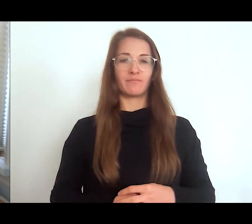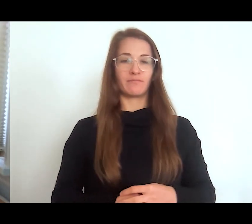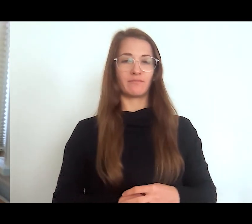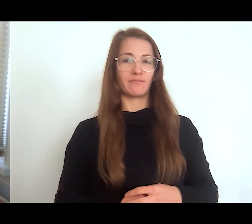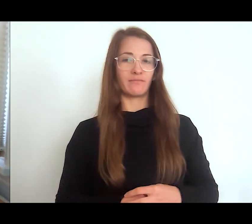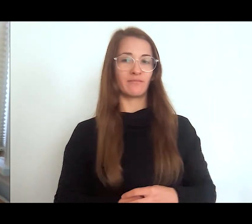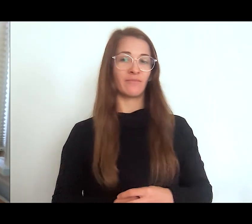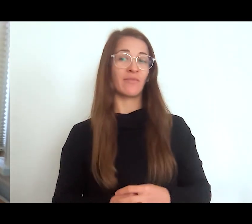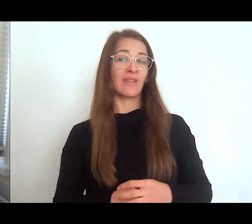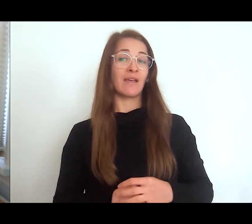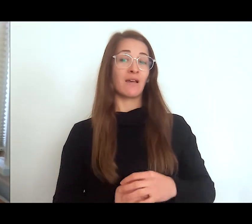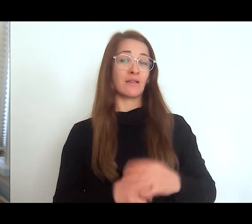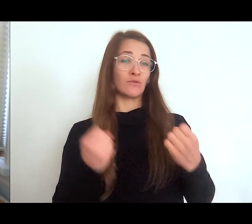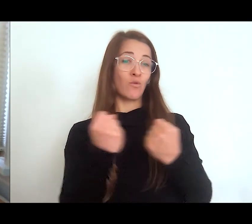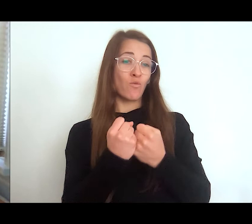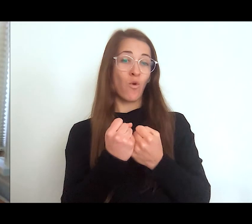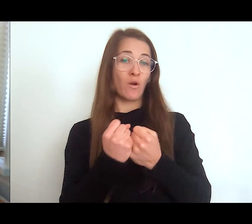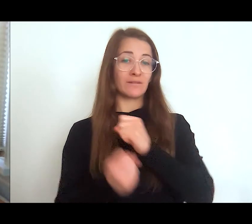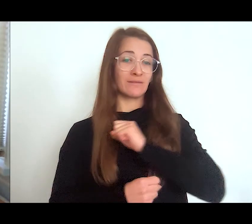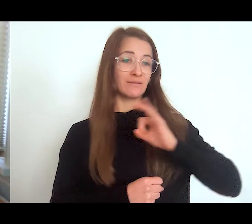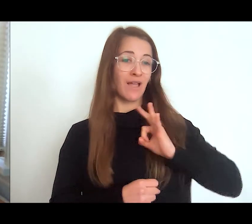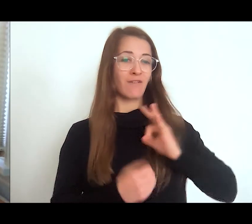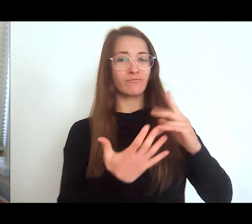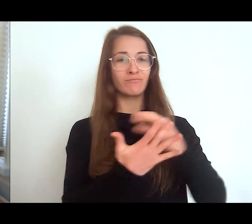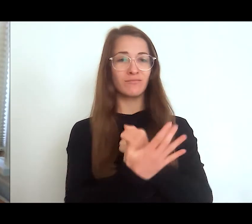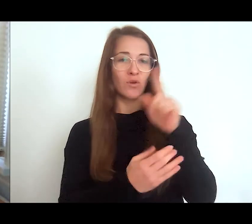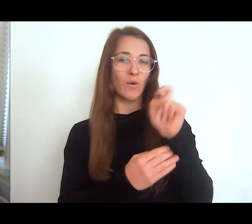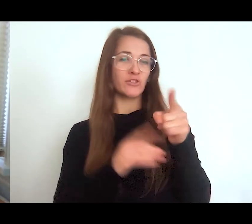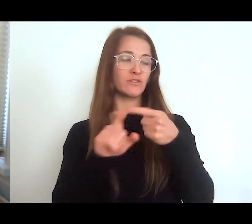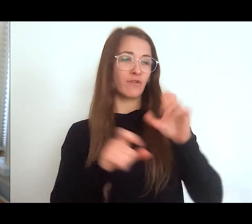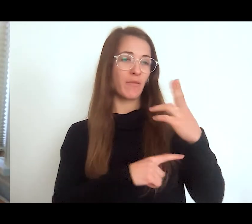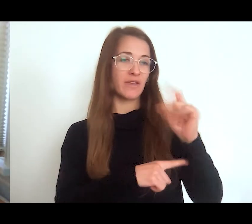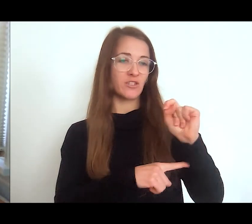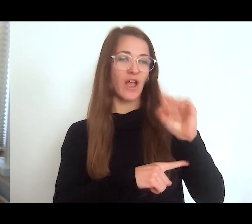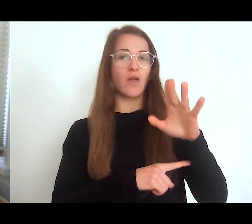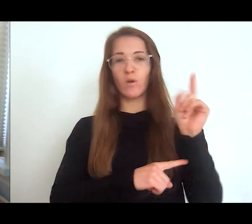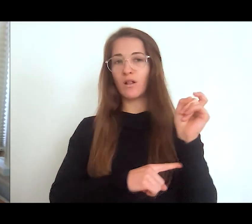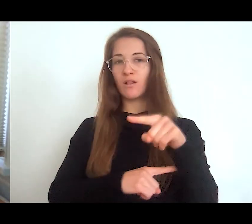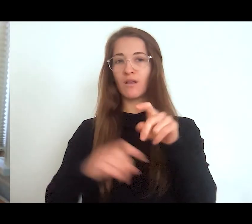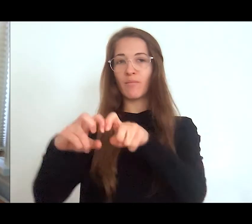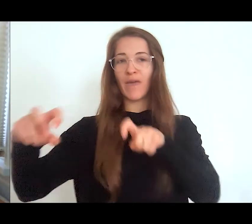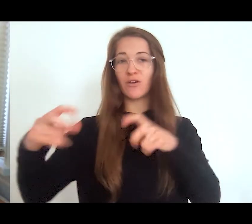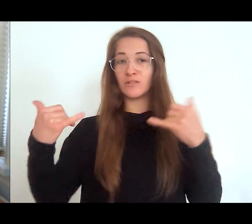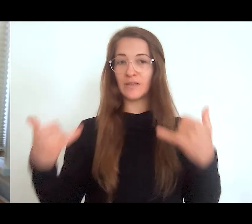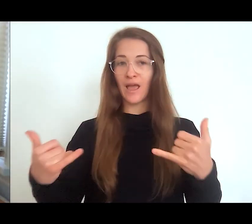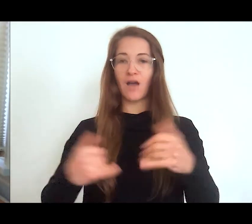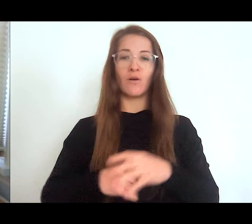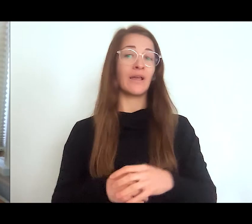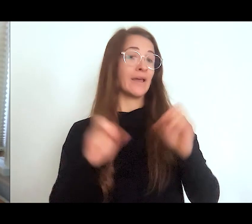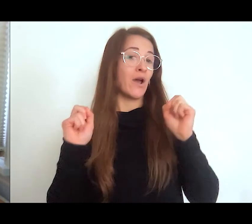SO OUR BEHIND THE SCENE FOLKS ARE GATHERING THE QUESTIONS FROM THE CHAT AND I WILL POSE THEM TO